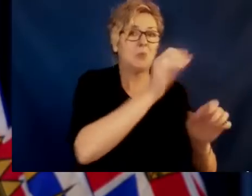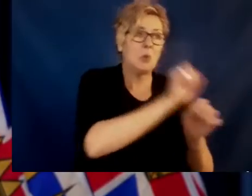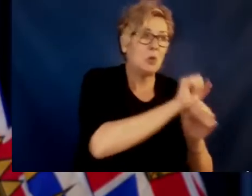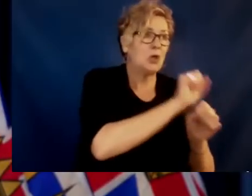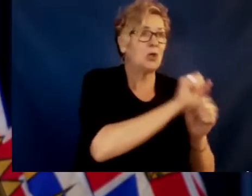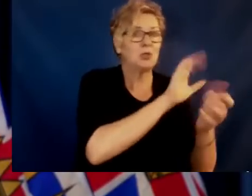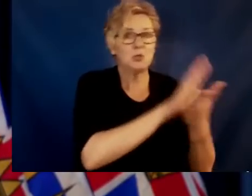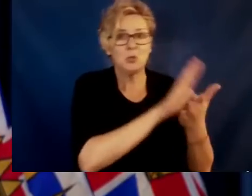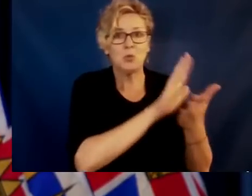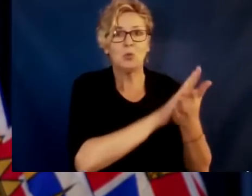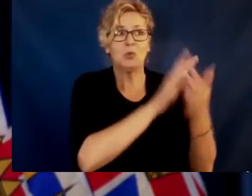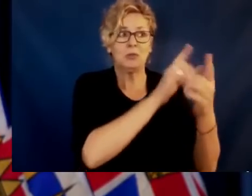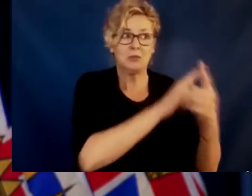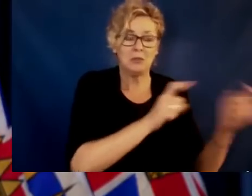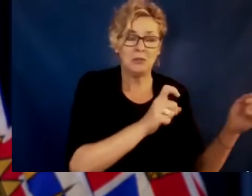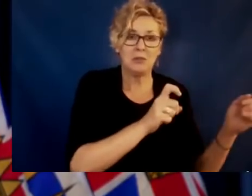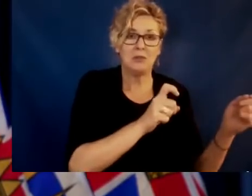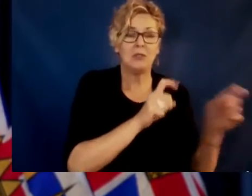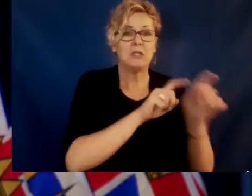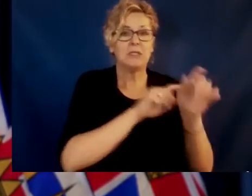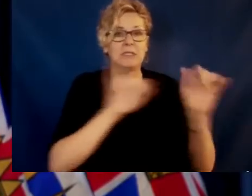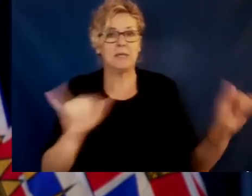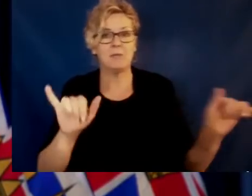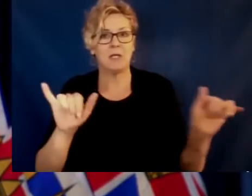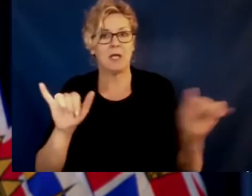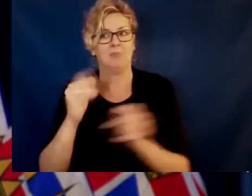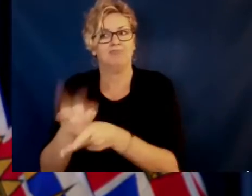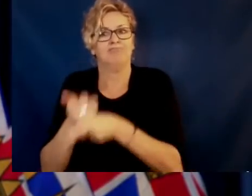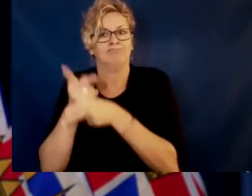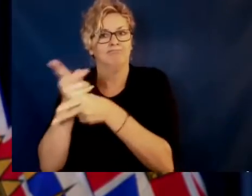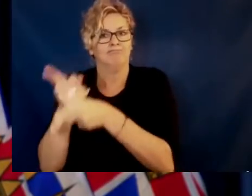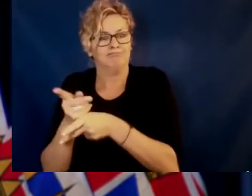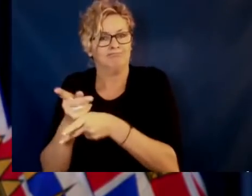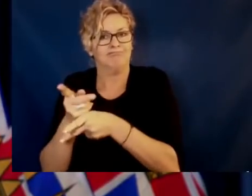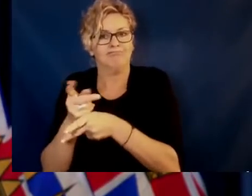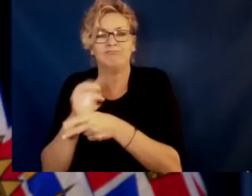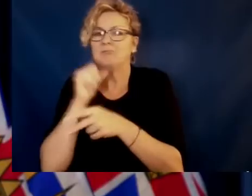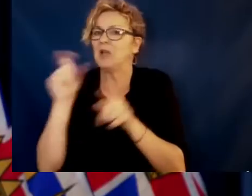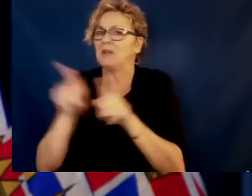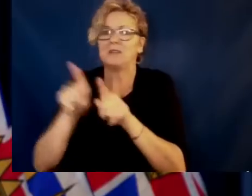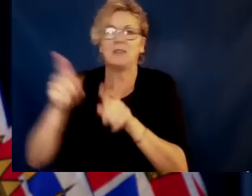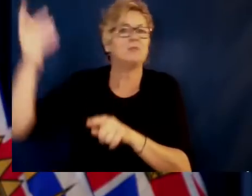And the way we do it is by each of us doing individual measures like